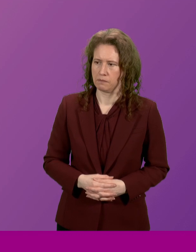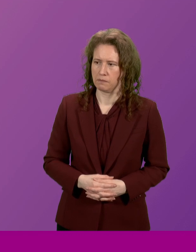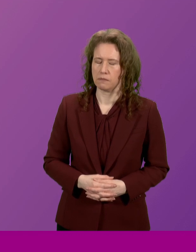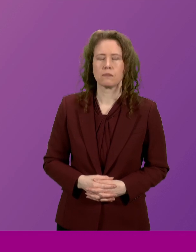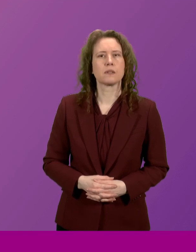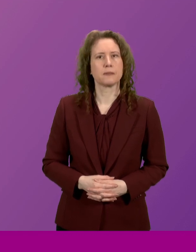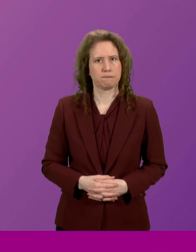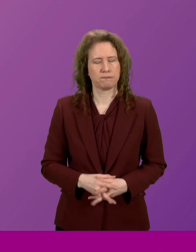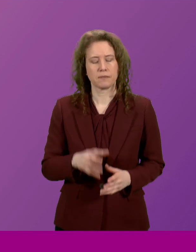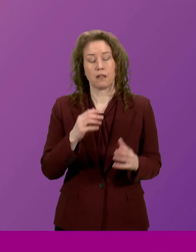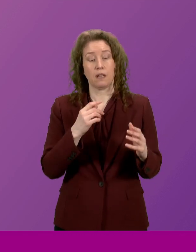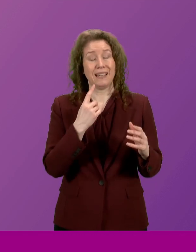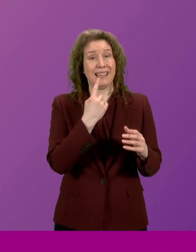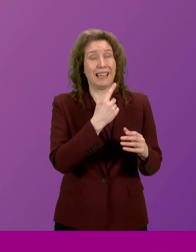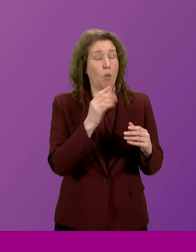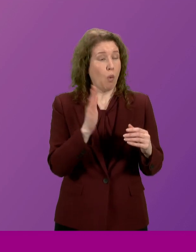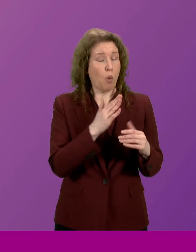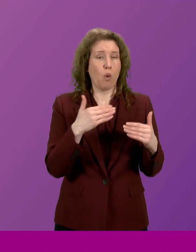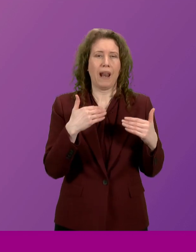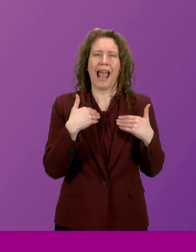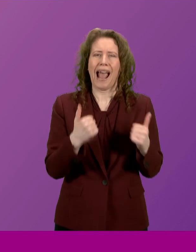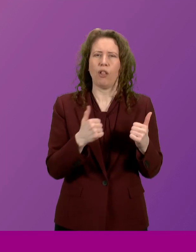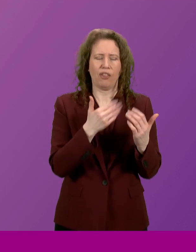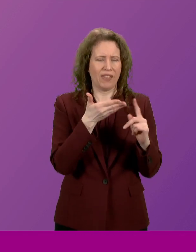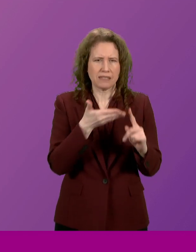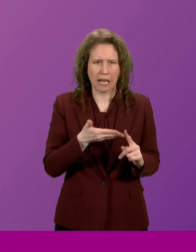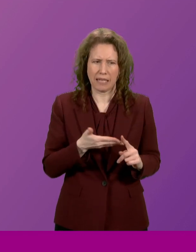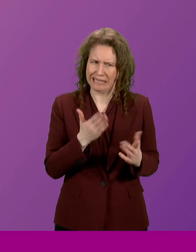Nearly every public health indicator for Scotland is concerning, and the situation is getting worse,